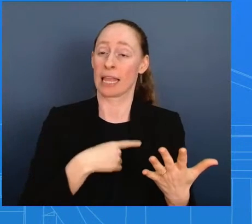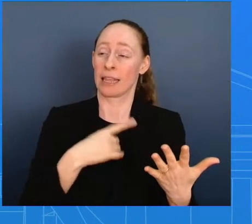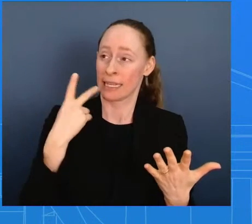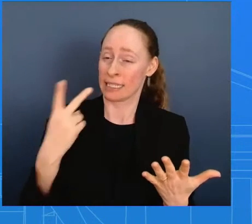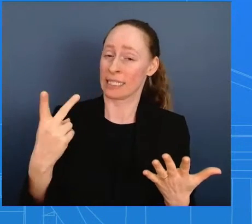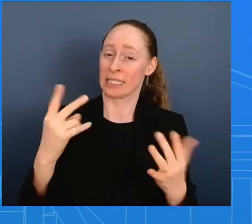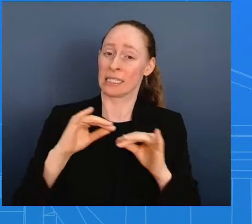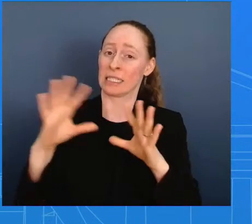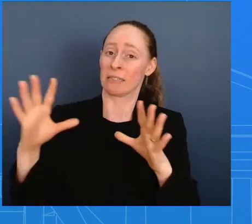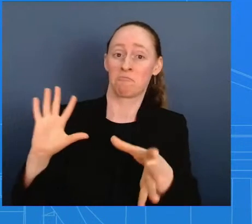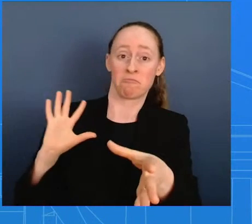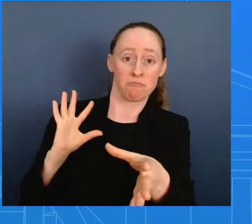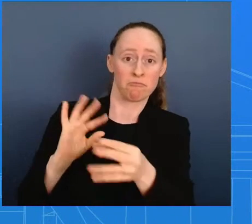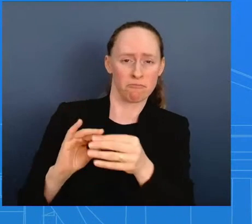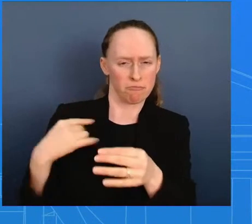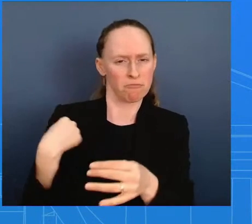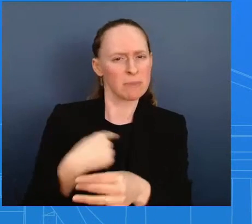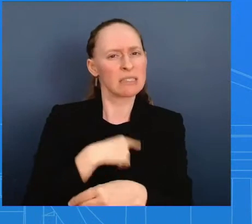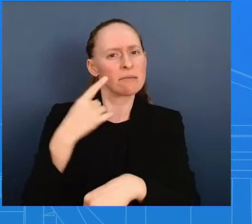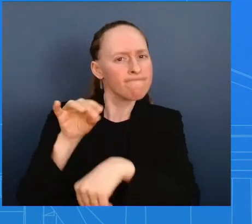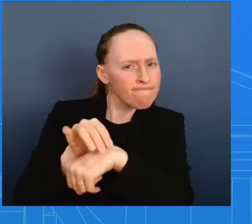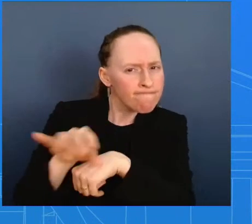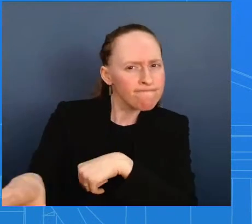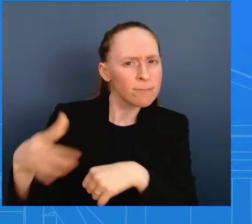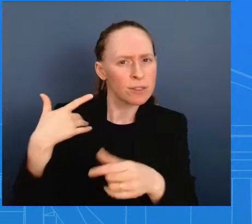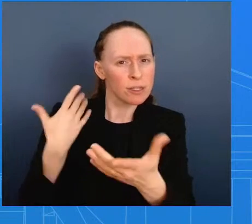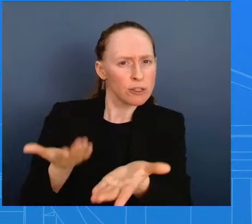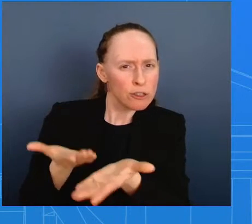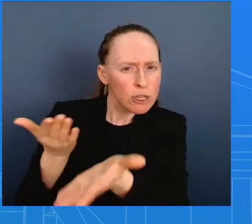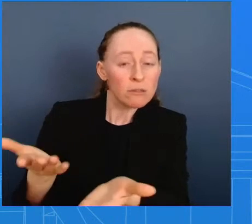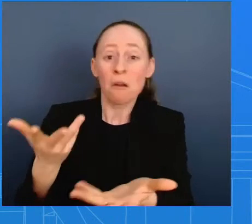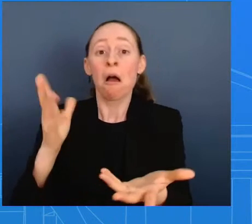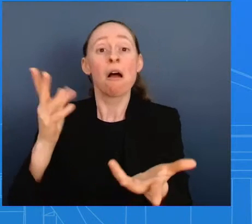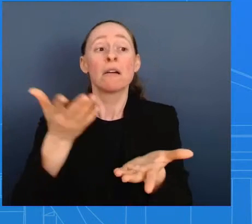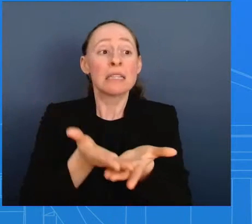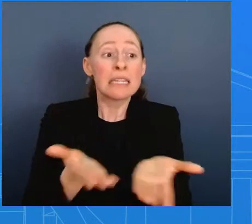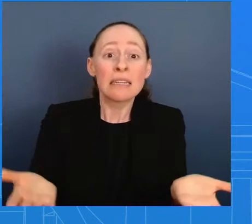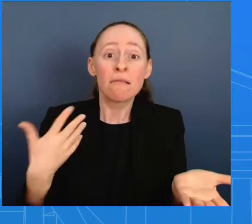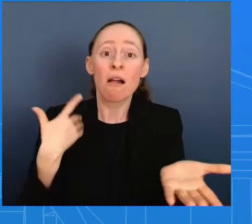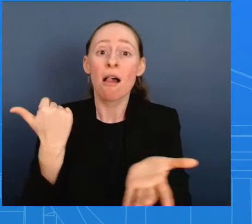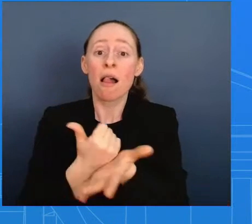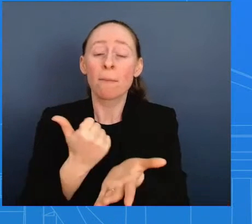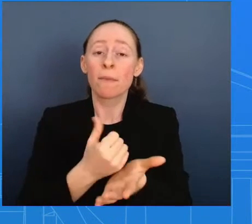the flow of humanitarian assistance. And we believe also that in engaging Israel